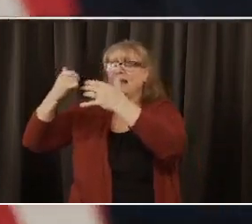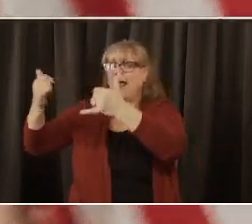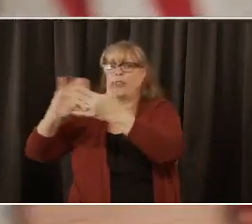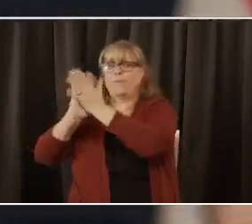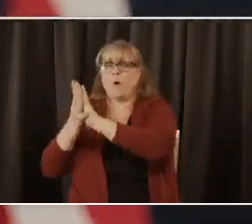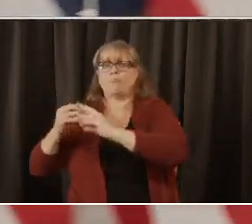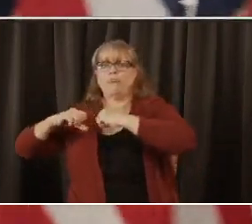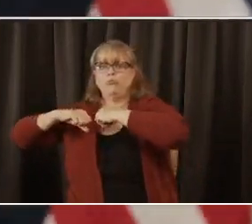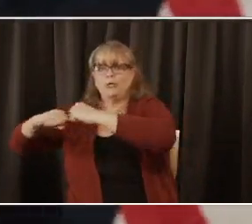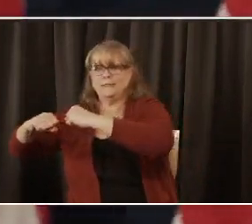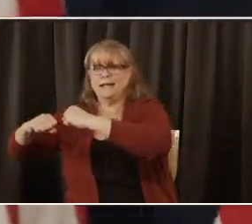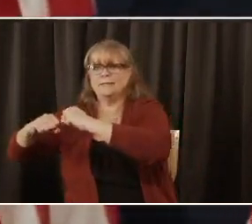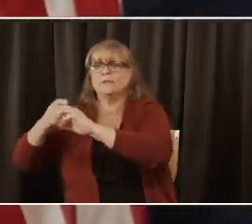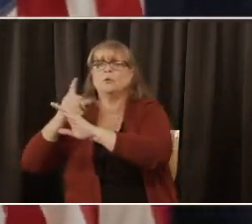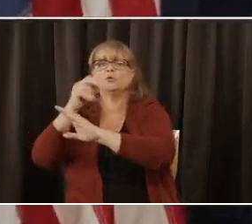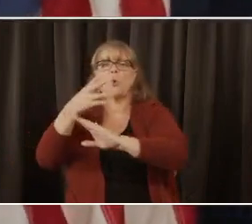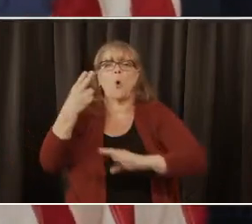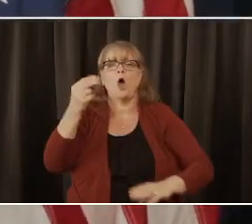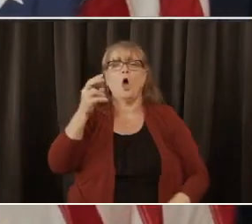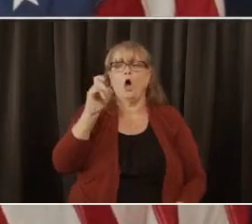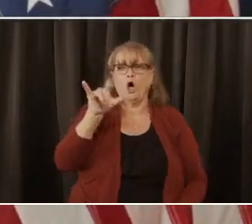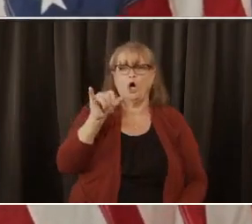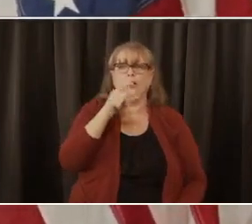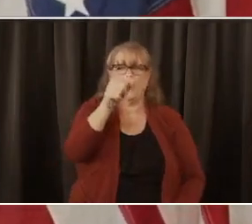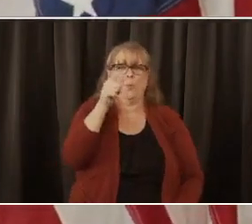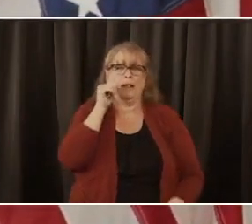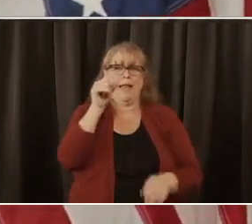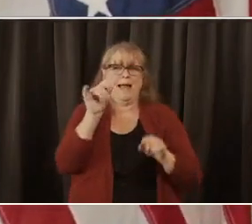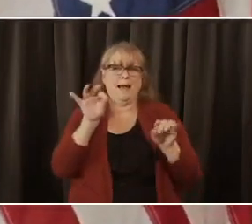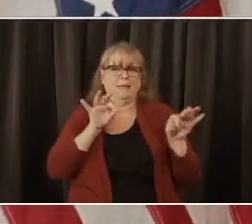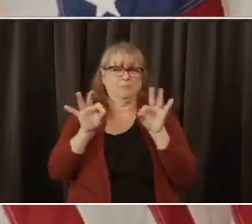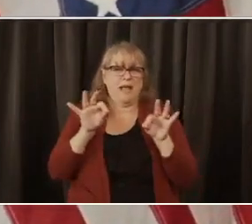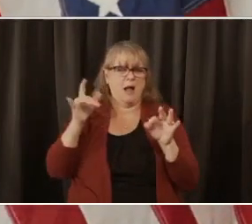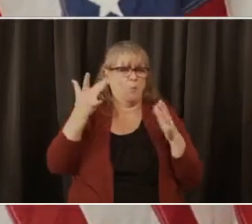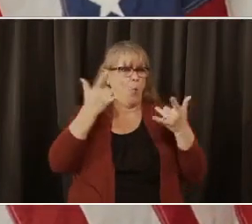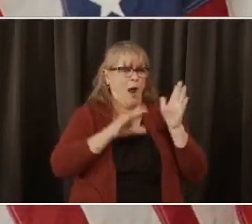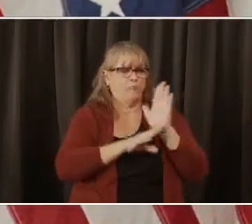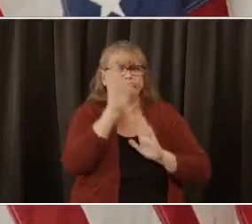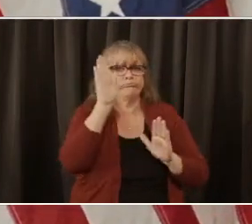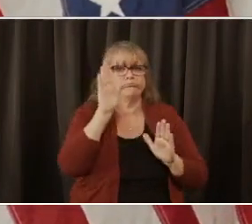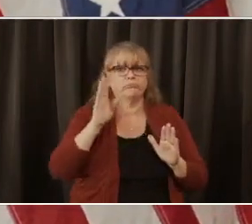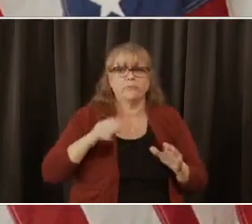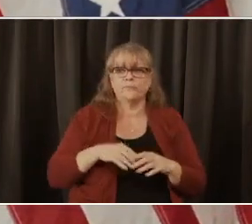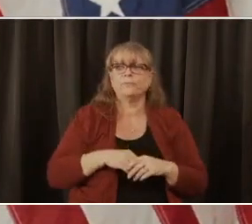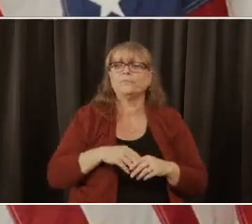including our latest variant numbers, talk to you a little bit about the P one variant that we first